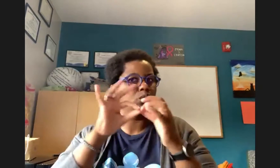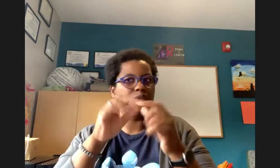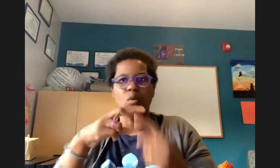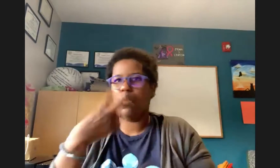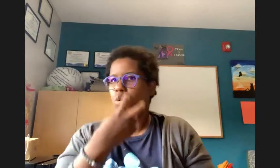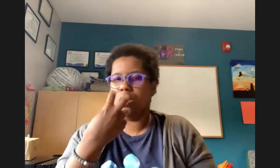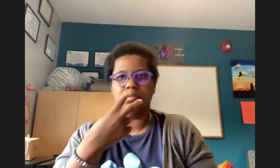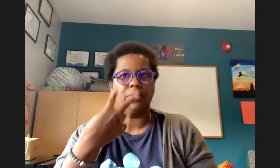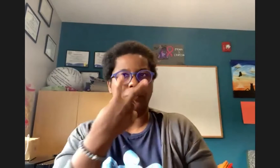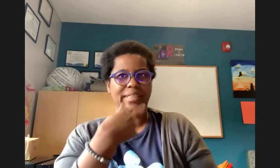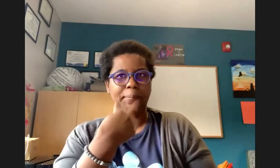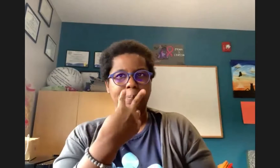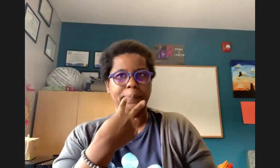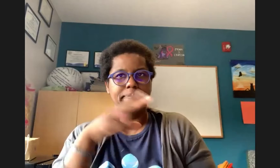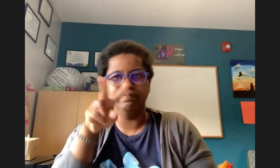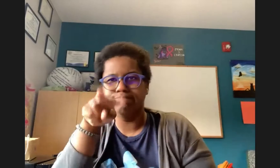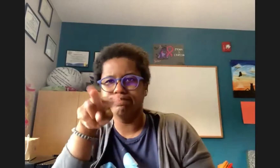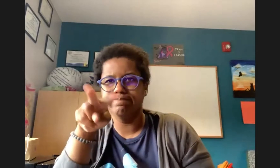And the goal there was to learn to lipread,